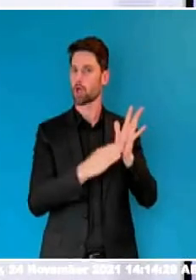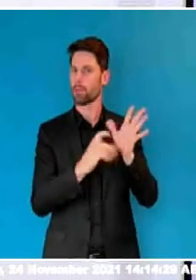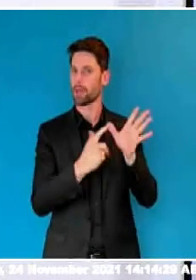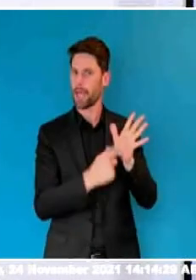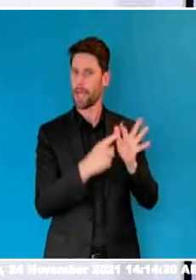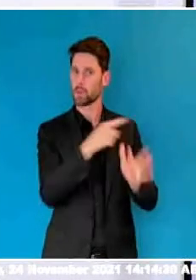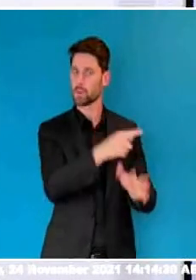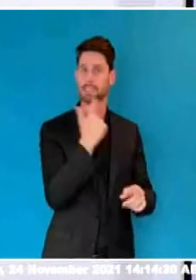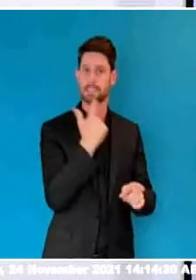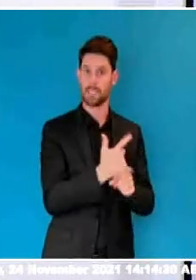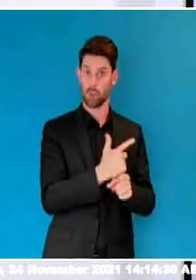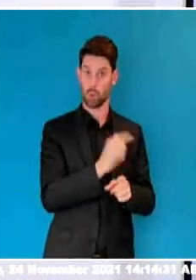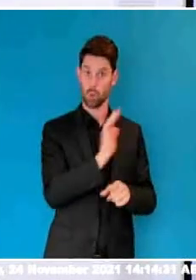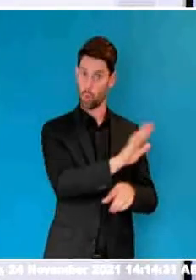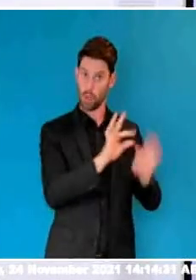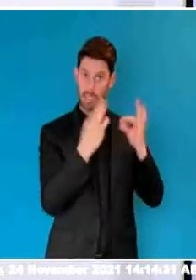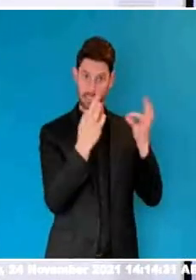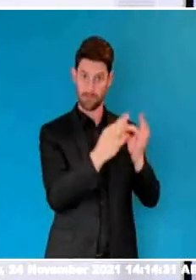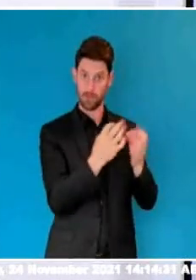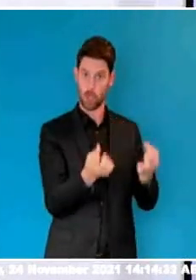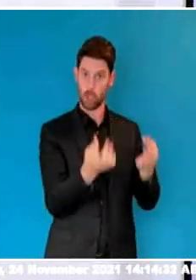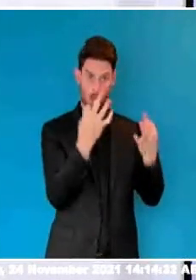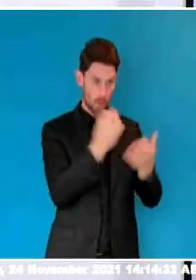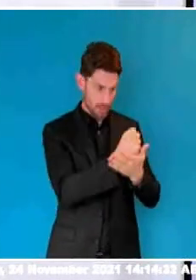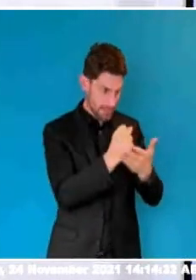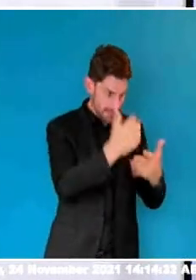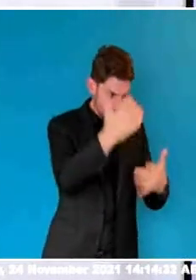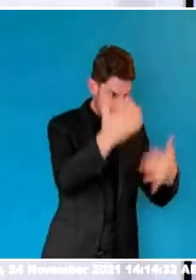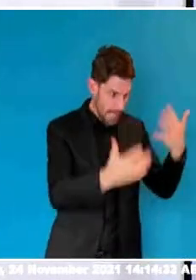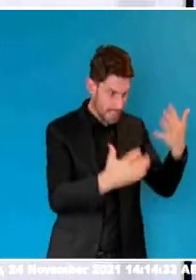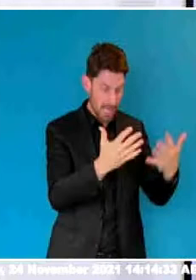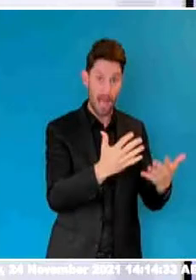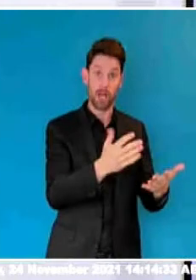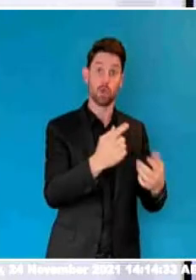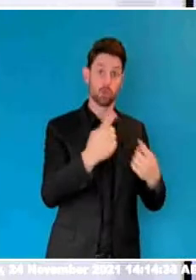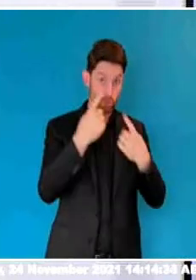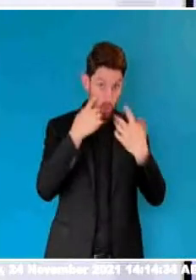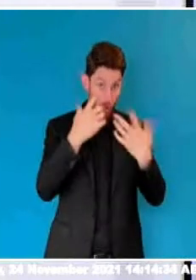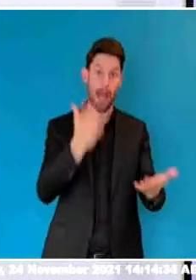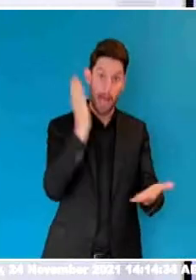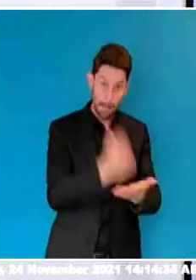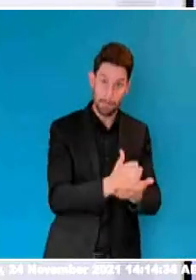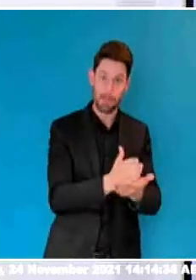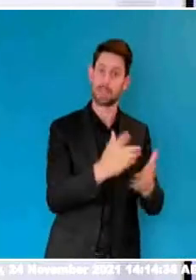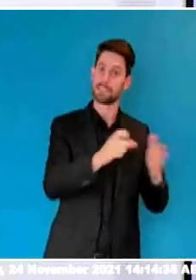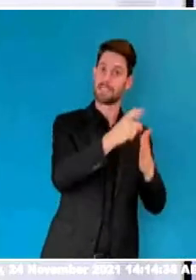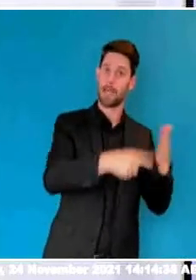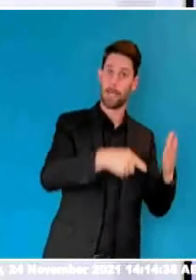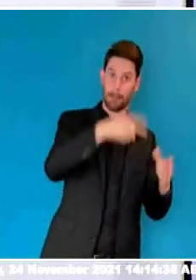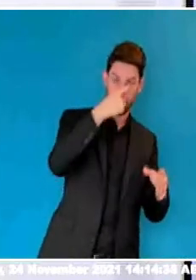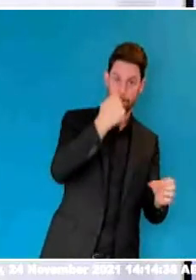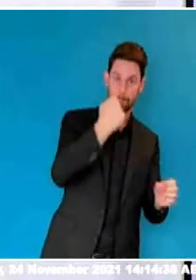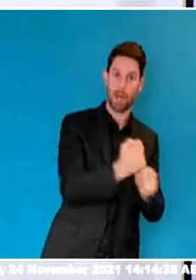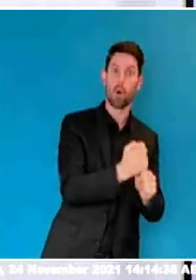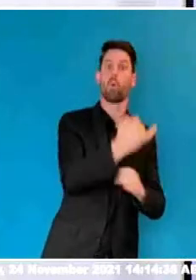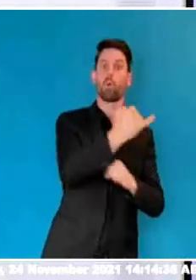whether a person with a disability creates a greater health and safety risk in the workplace. That's what you say at paragraph 43?